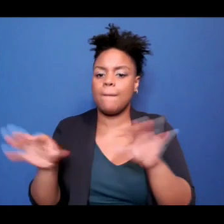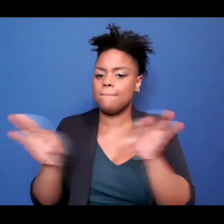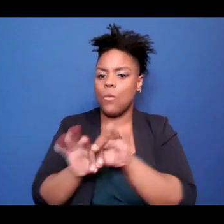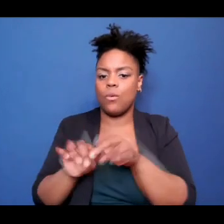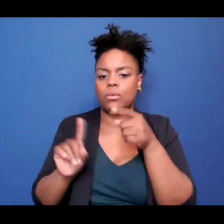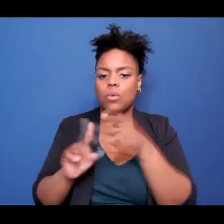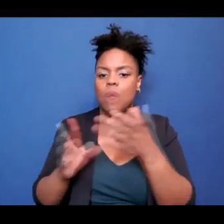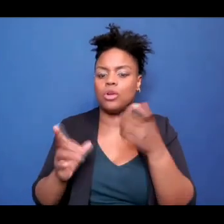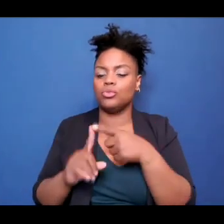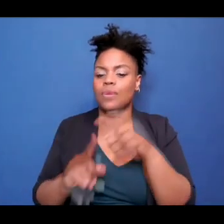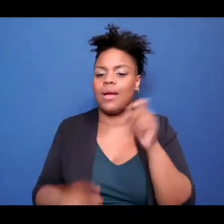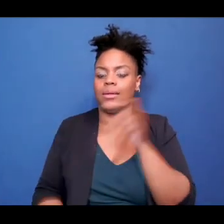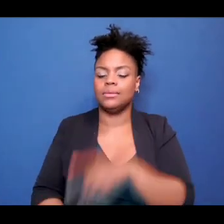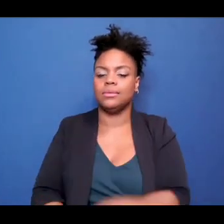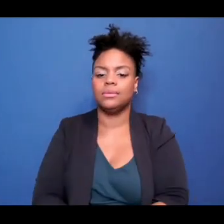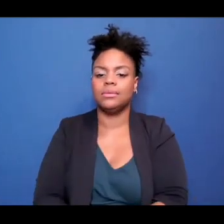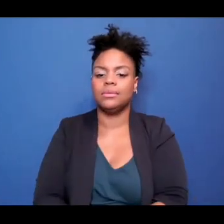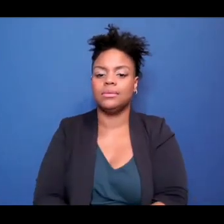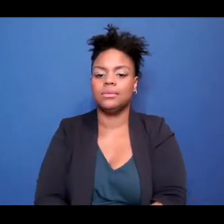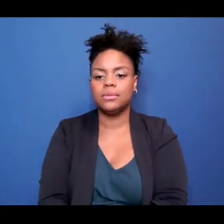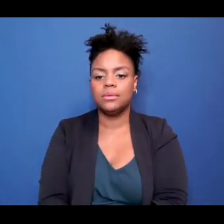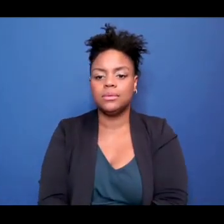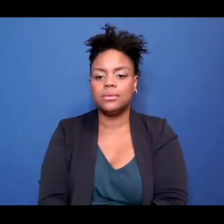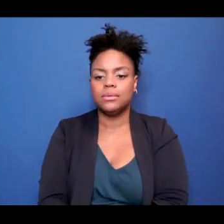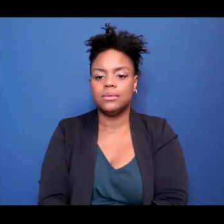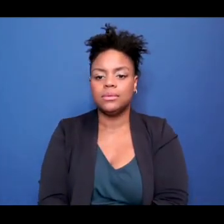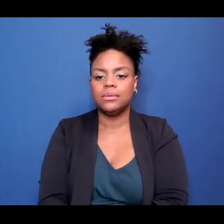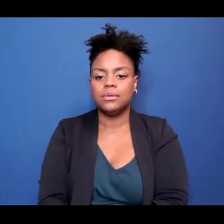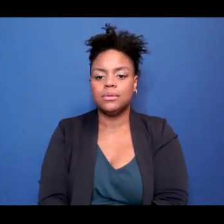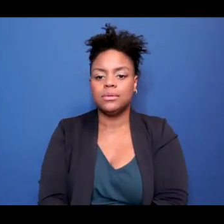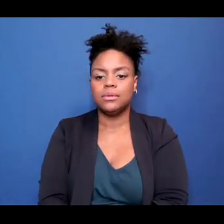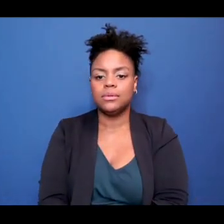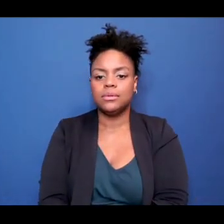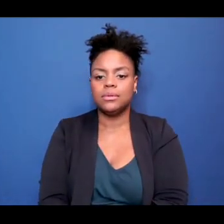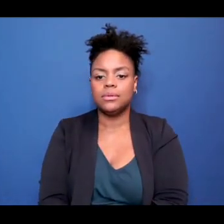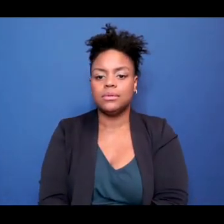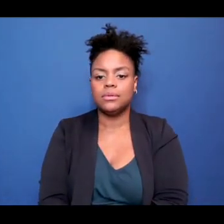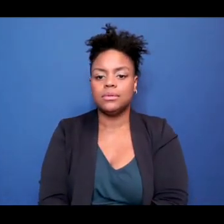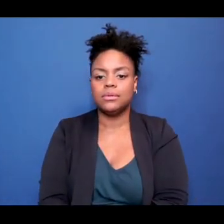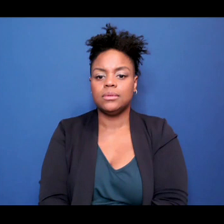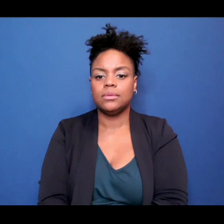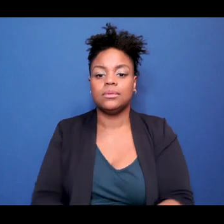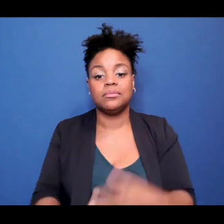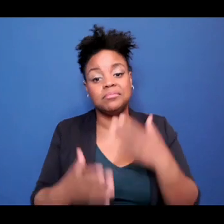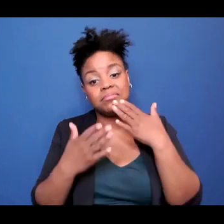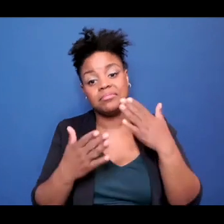AND THEY'RE IMPORTANT. AND I WOULD LIKE TO ASK THEM. BOTH THESE INDIVIDUALS THANK YOU